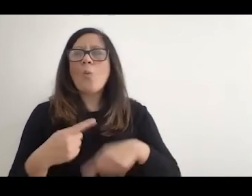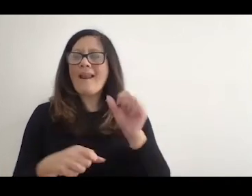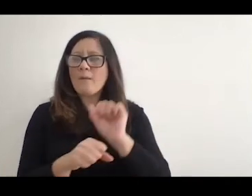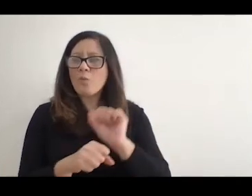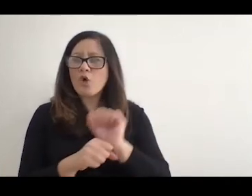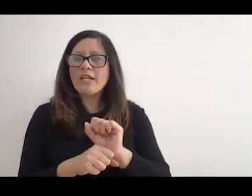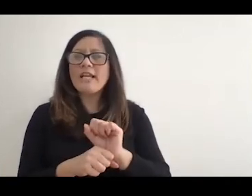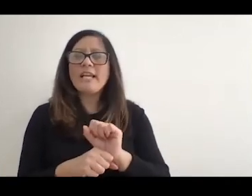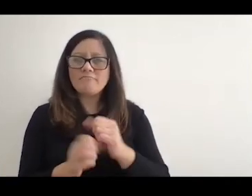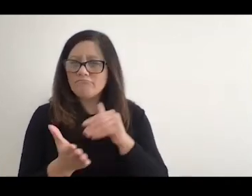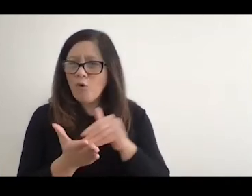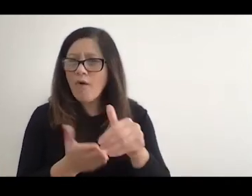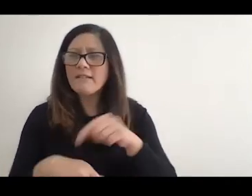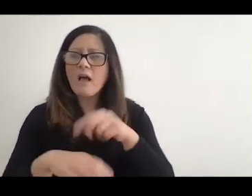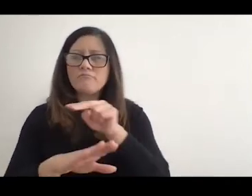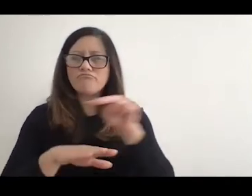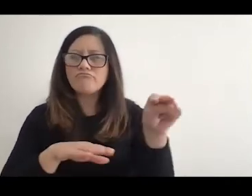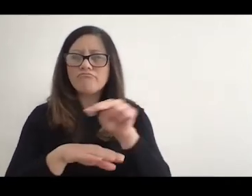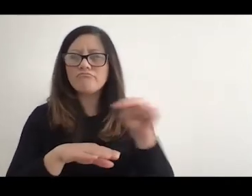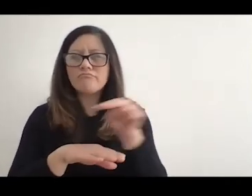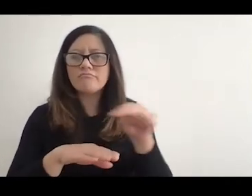When I read this is how important this is.